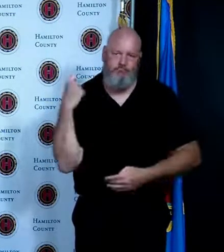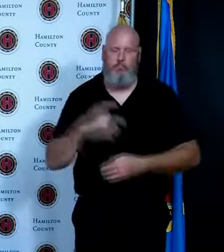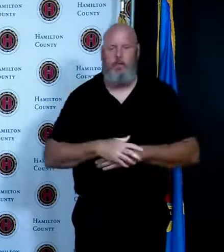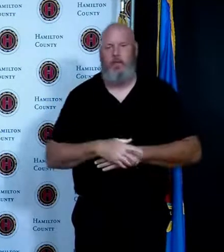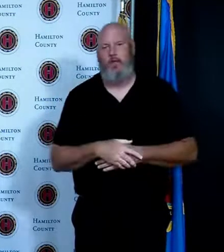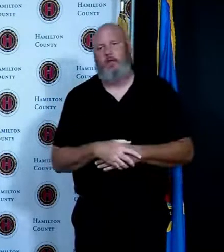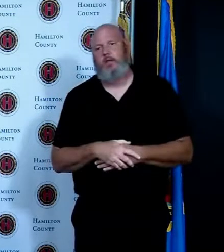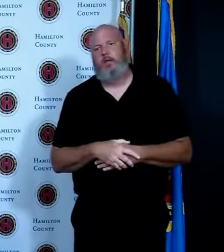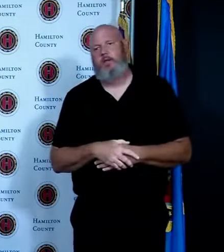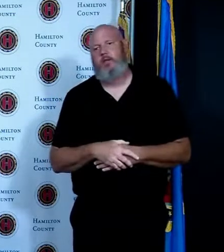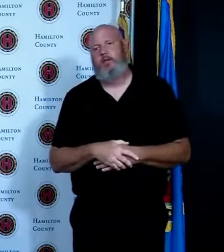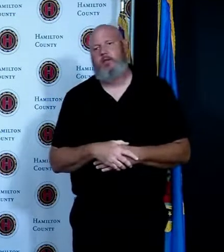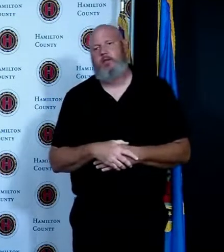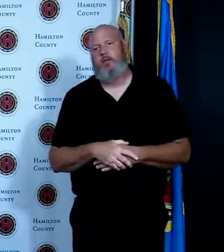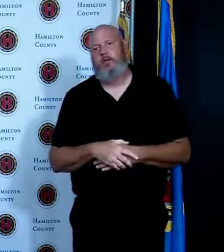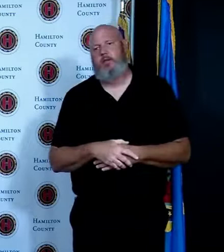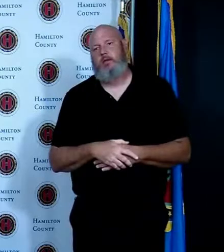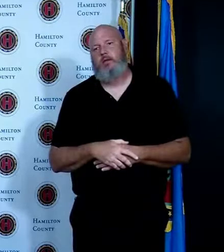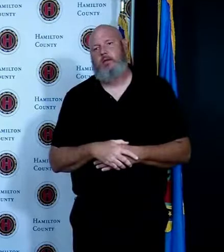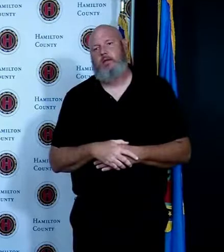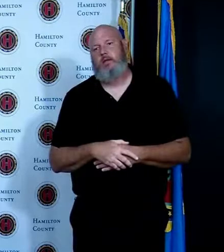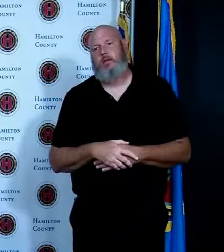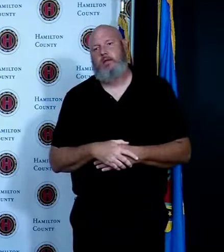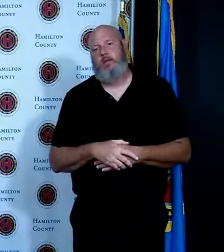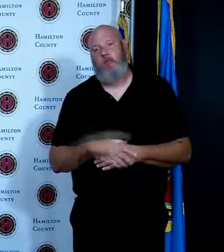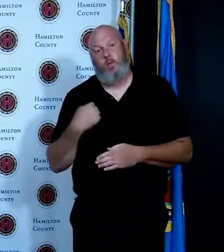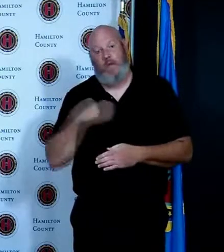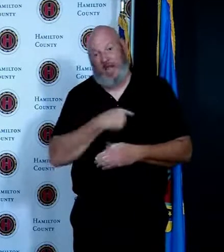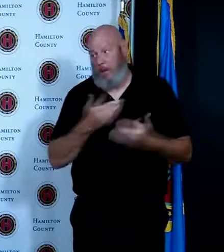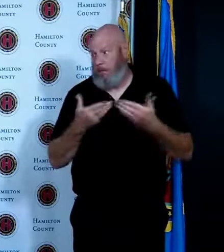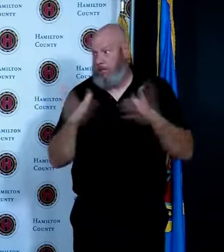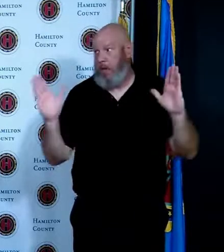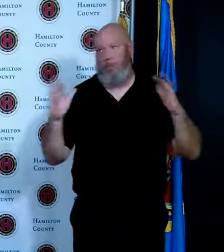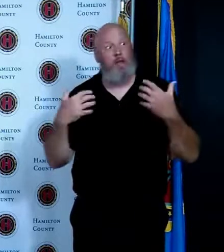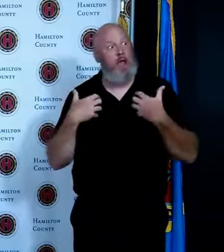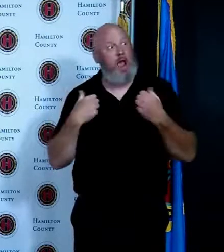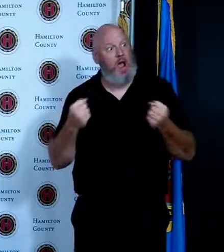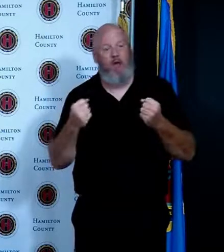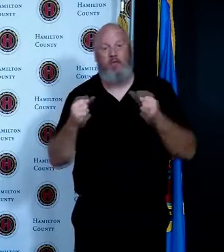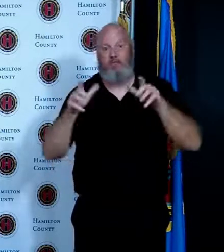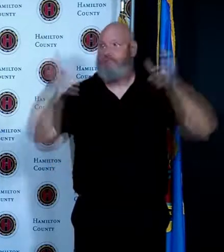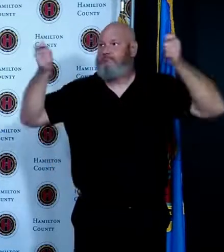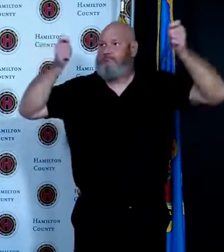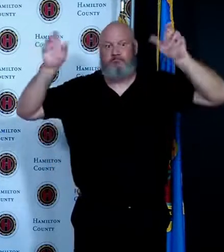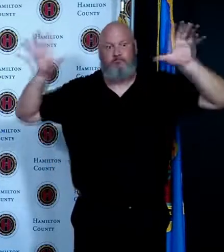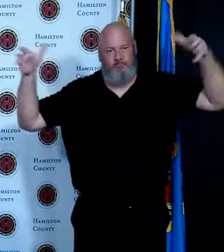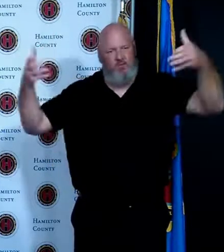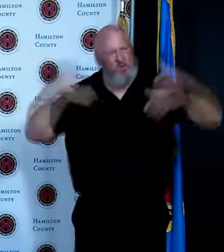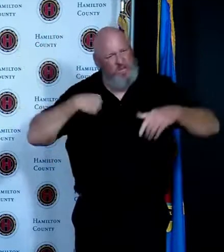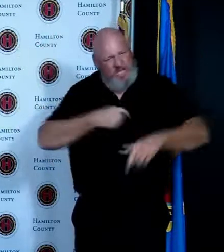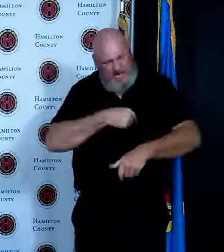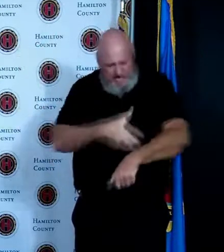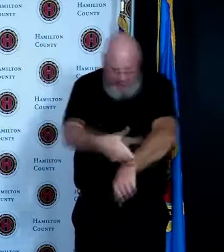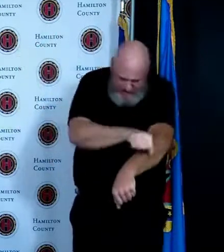nothing new this is what we've been talking about we know that wearing masks not only during times of increased exposure and spread but at all times